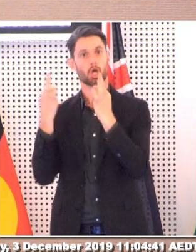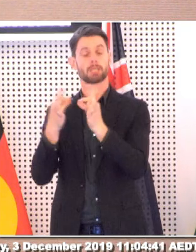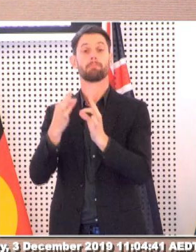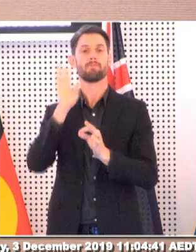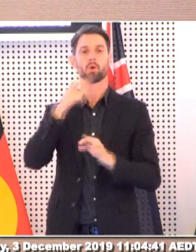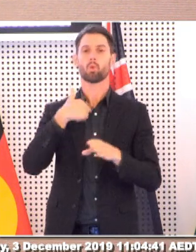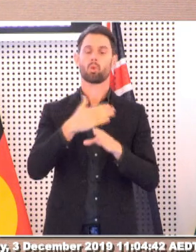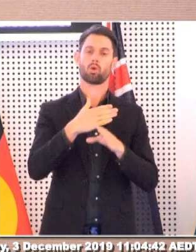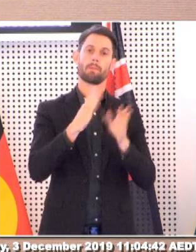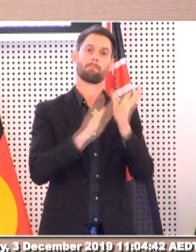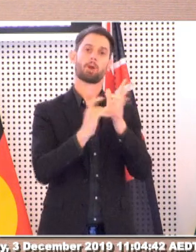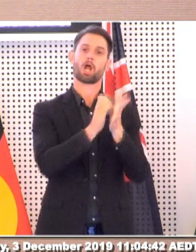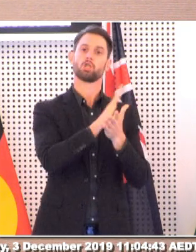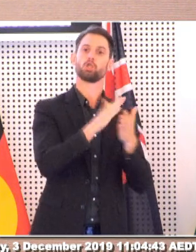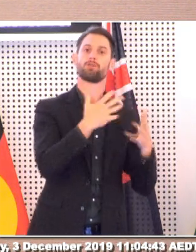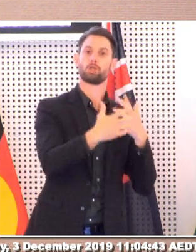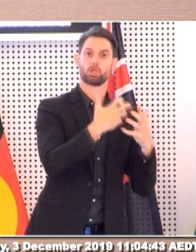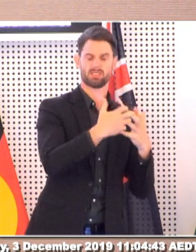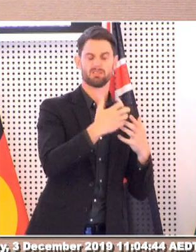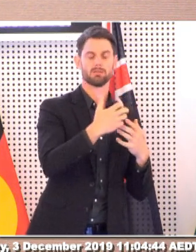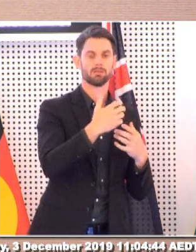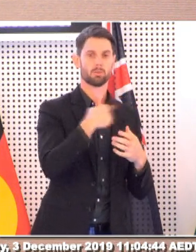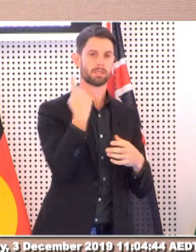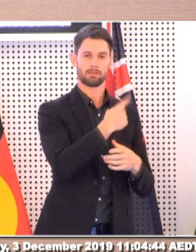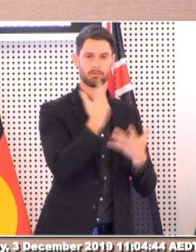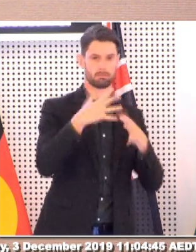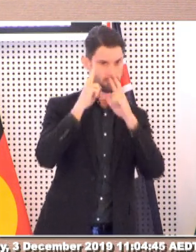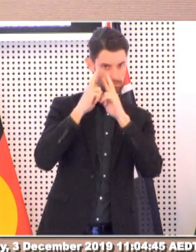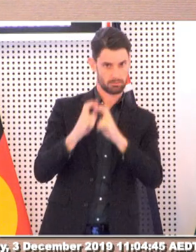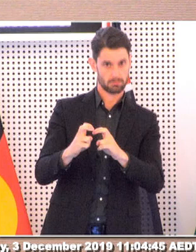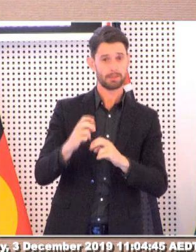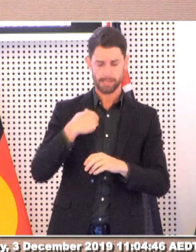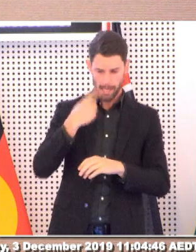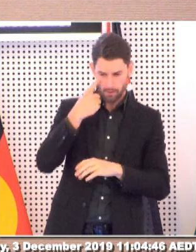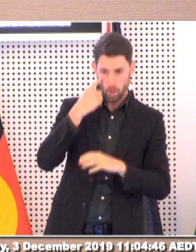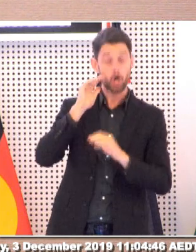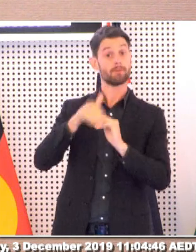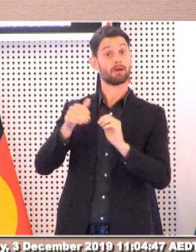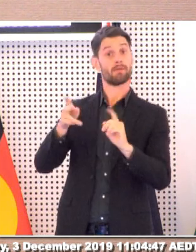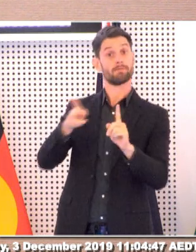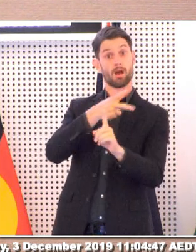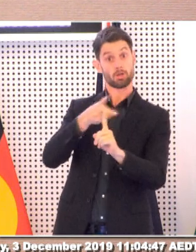University as well. And this was looking at violence against women with disability.